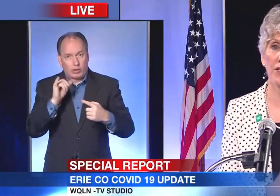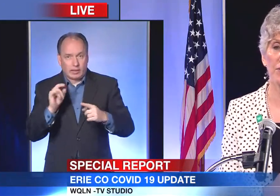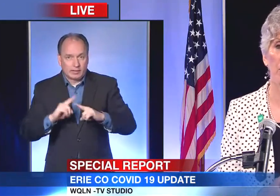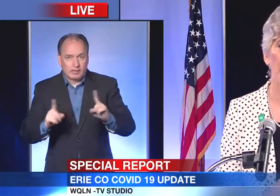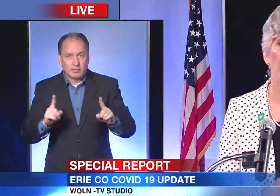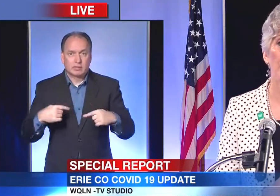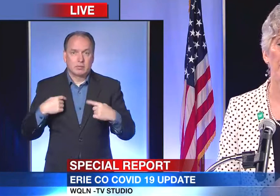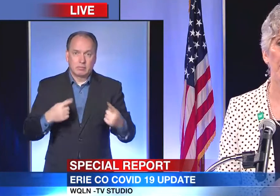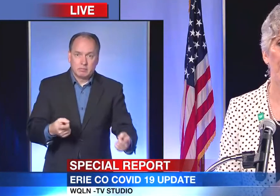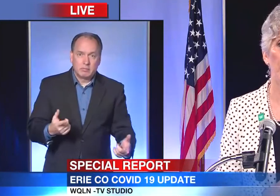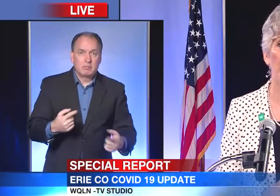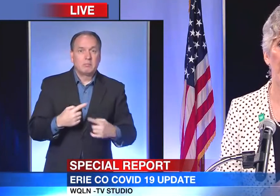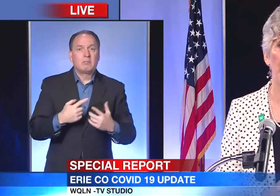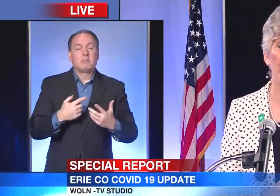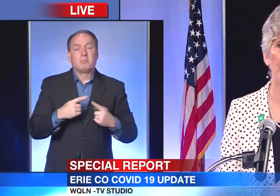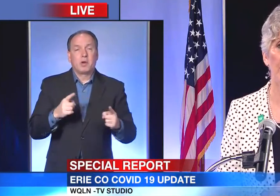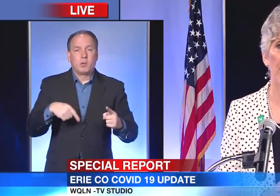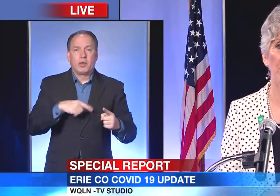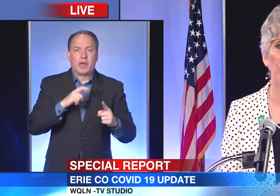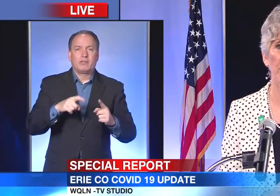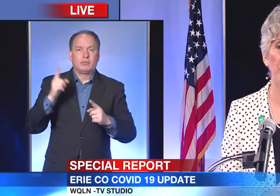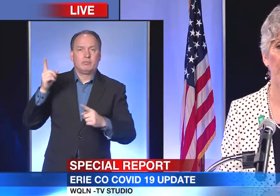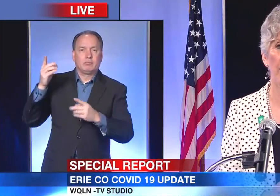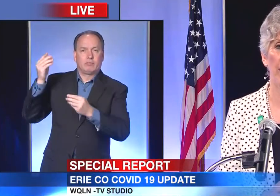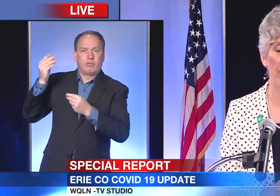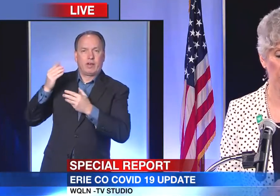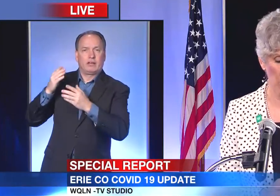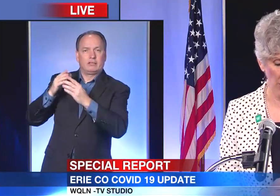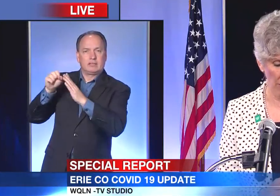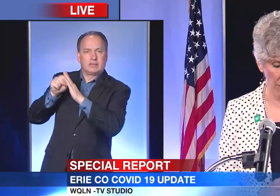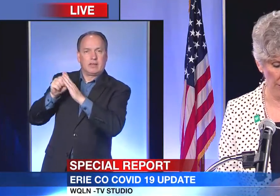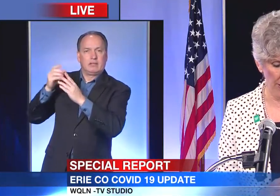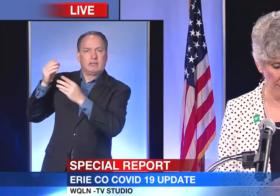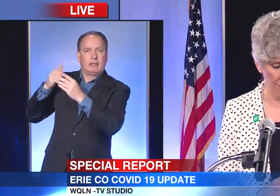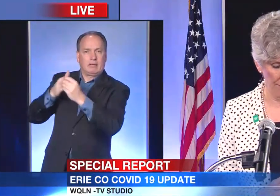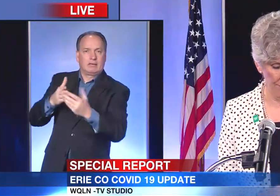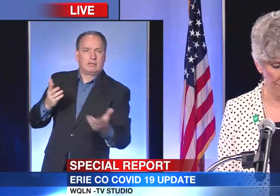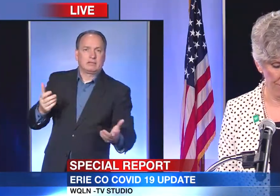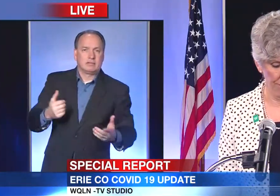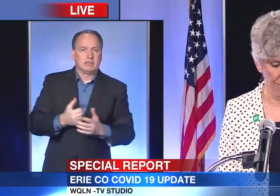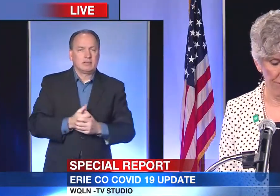AND THAT MAY LOOK VERY DIFFERENT THAN WHAT WE HAVE HAD UP TO THIS POINT. BUT AGAIN, WE HAVE TO GET SOME